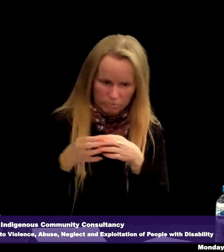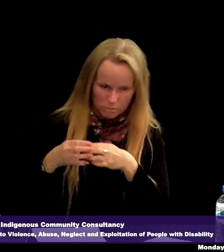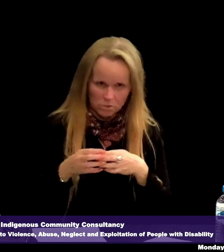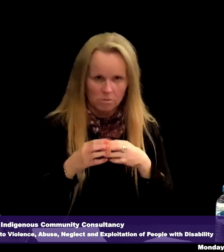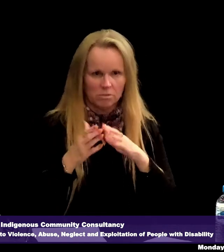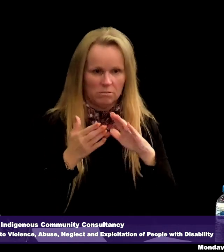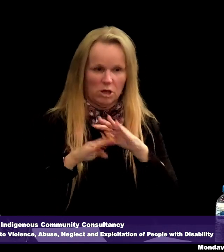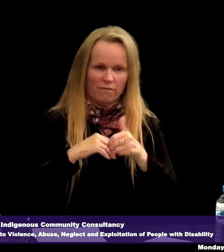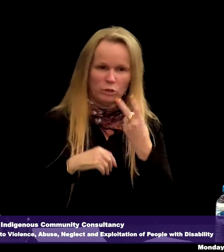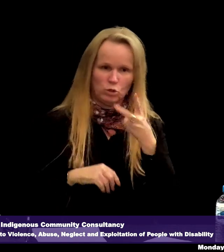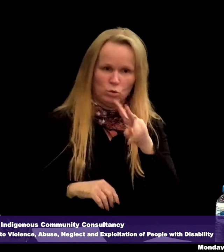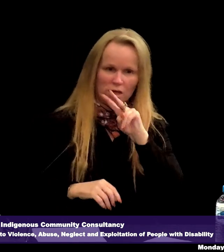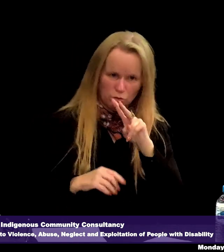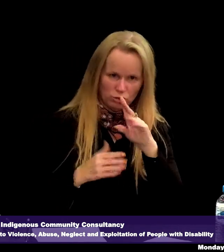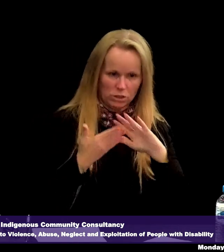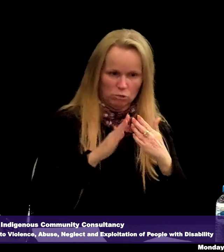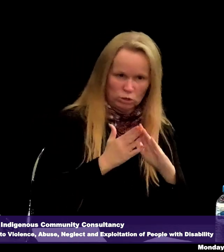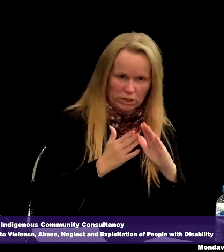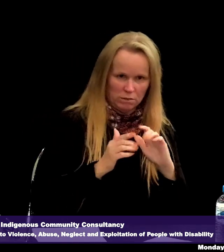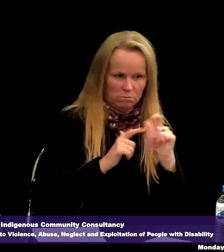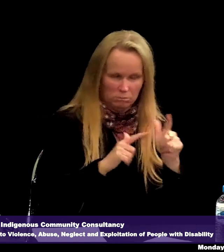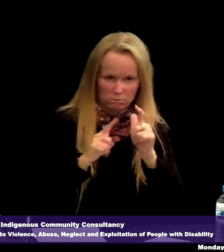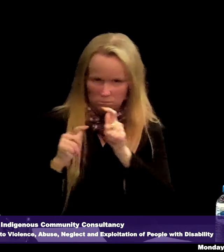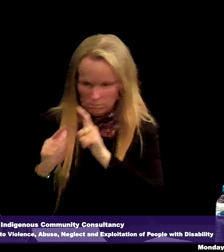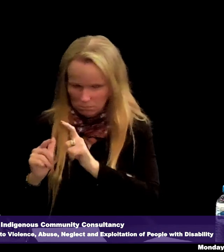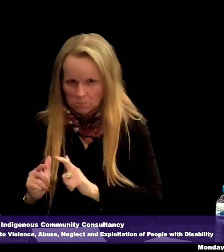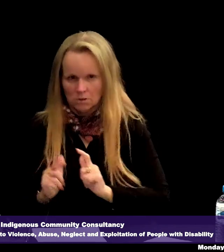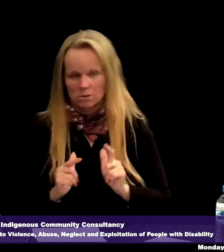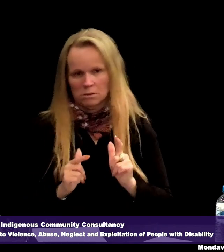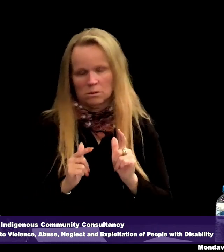many family groups with whom I've worked over 200 communities around the country that